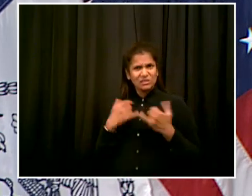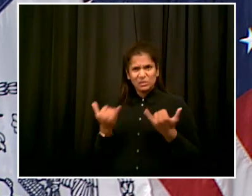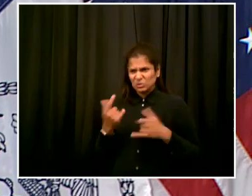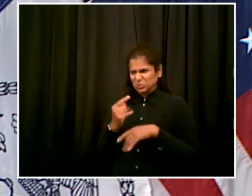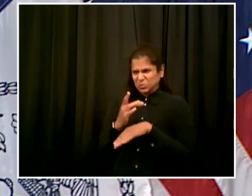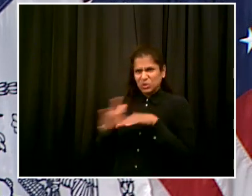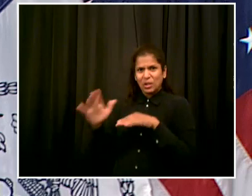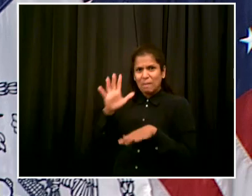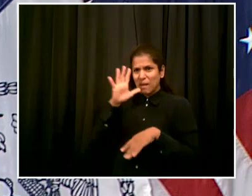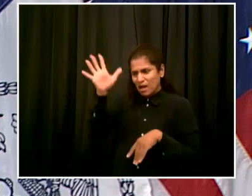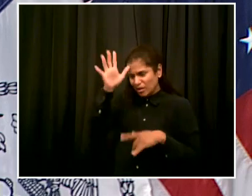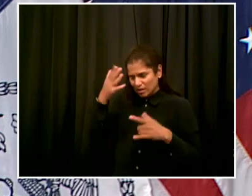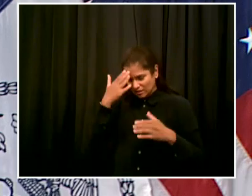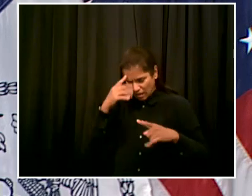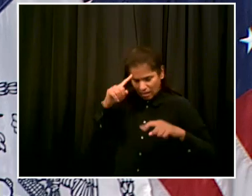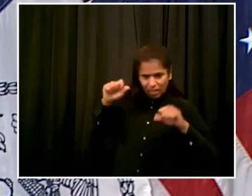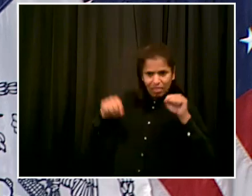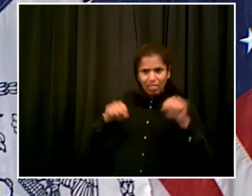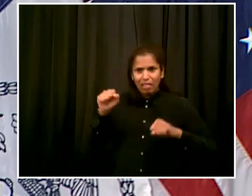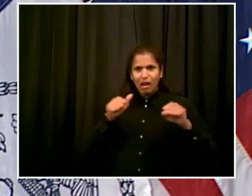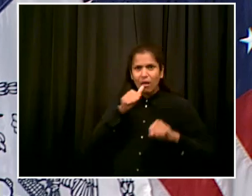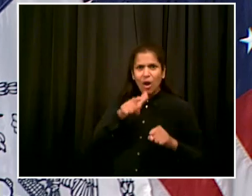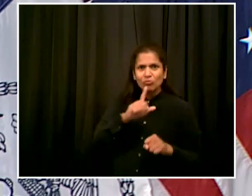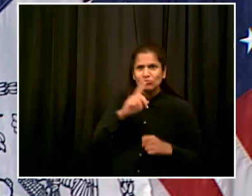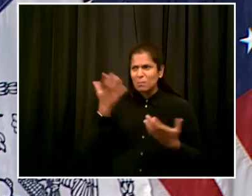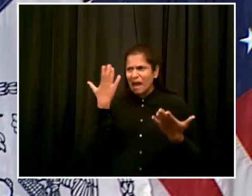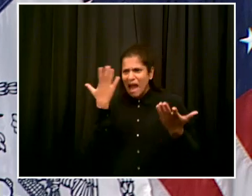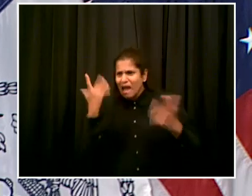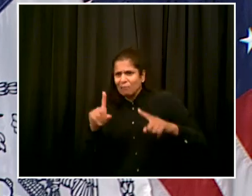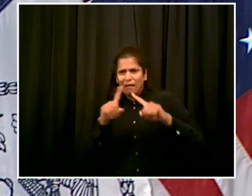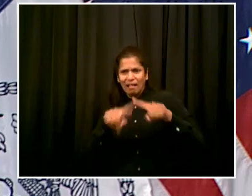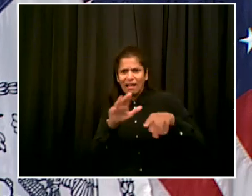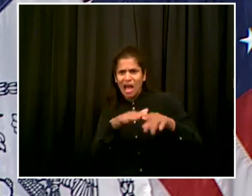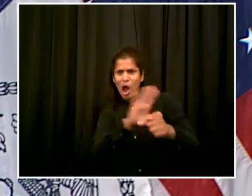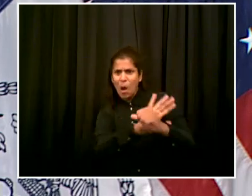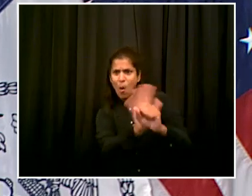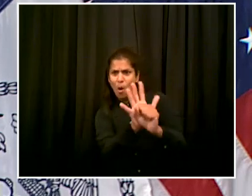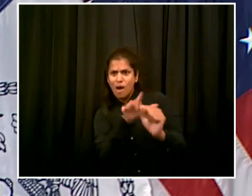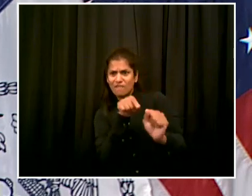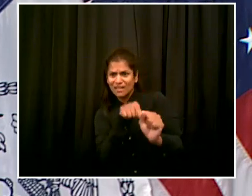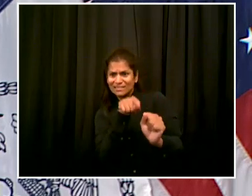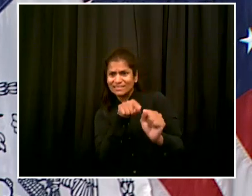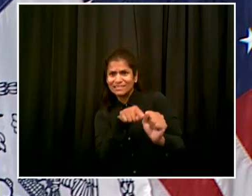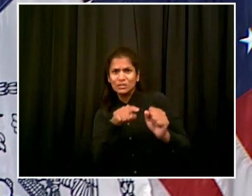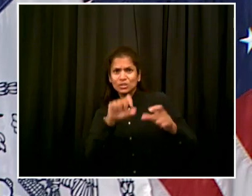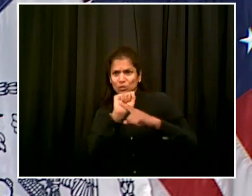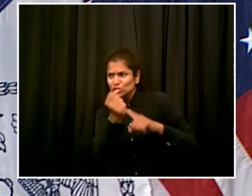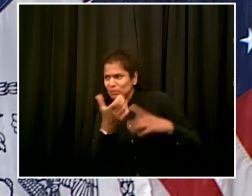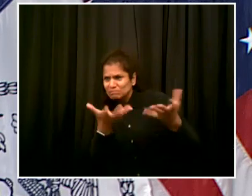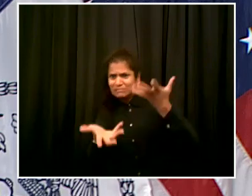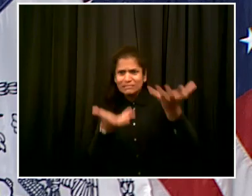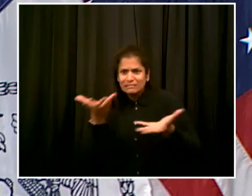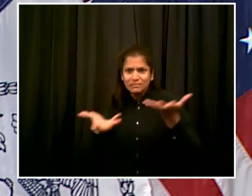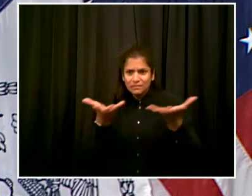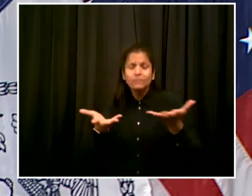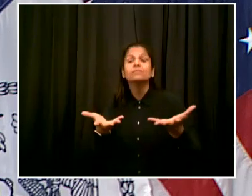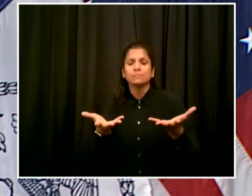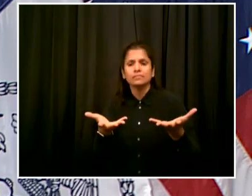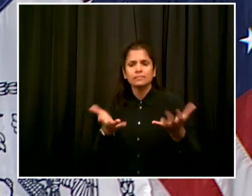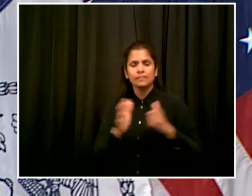THE CLASSROOM DECISION IS IGONGT OO LOK LIKE. HOW MANY DAYS AND HOW SAFE IT WILL BE A MAIN.